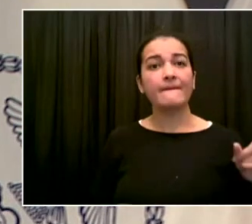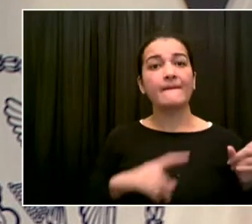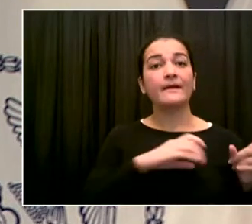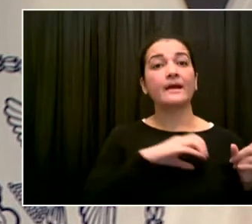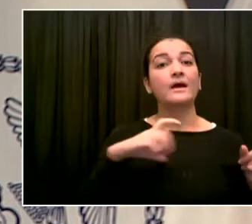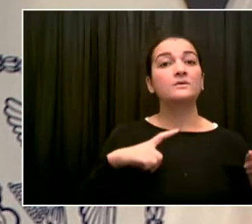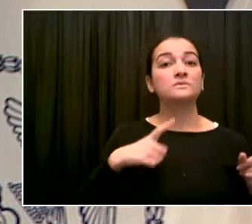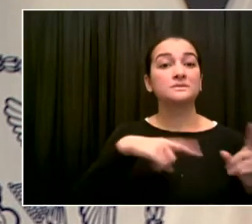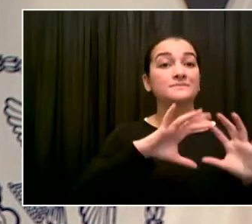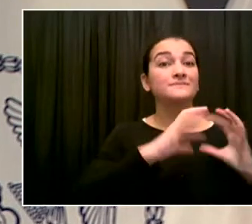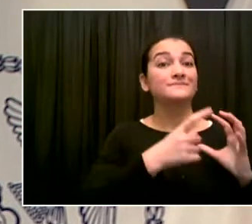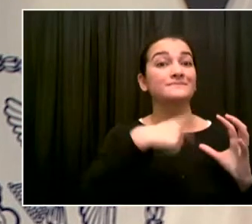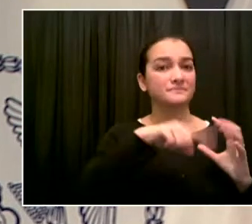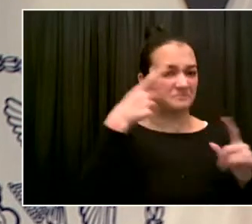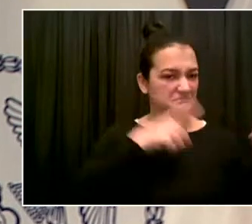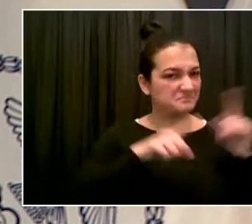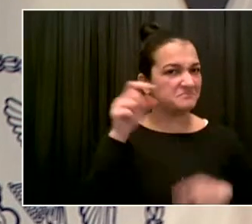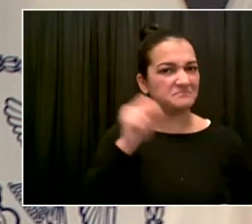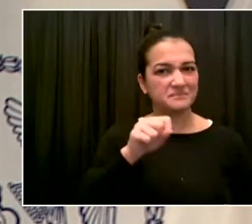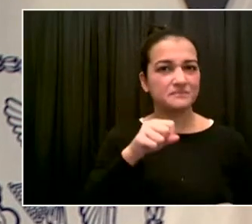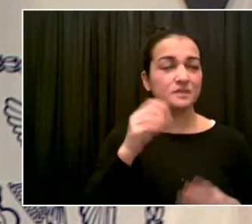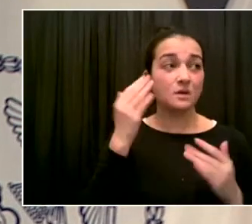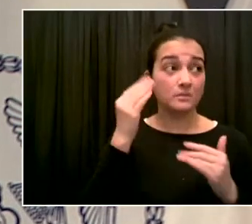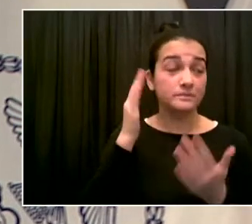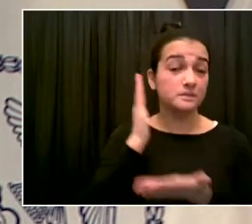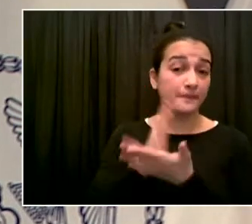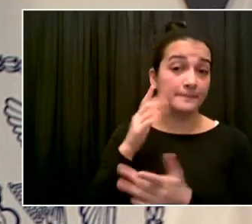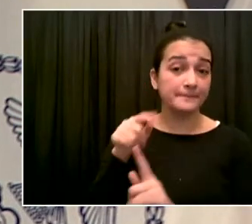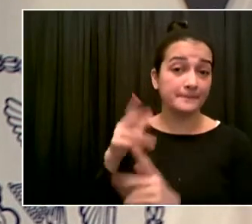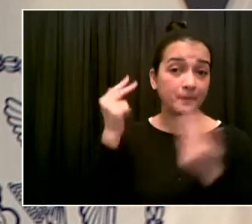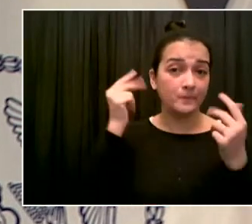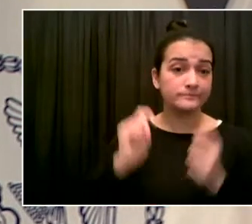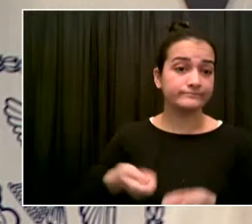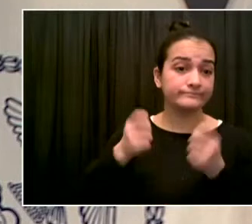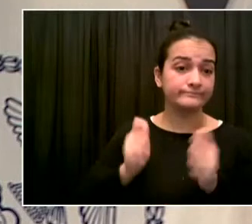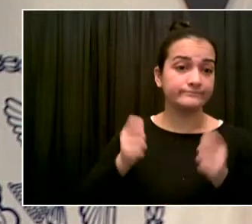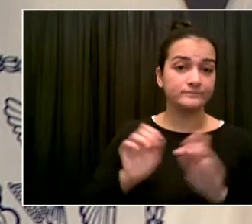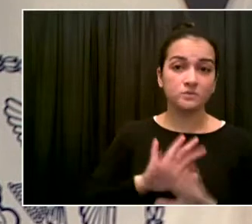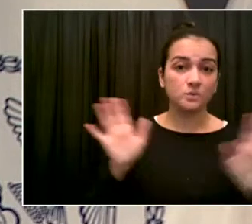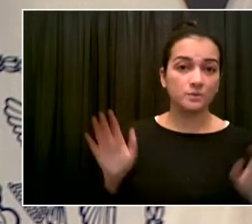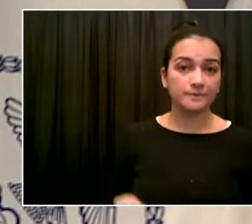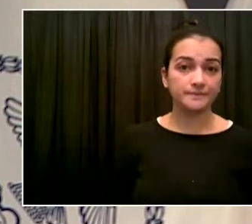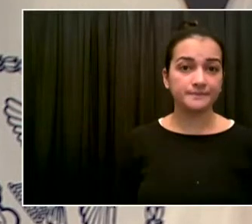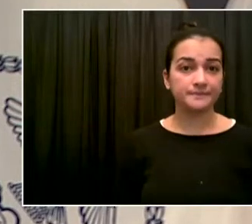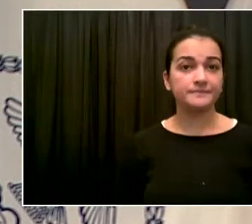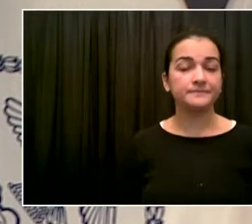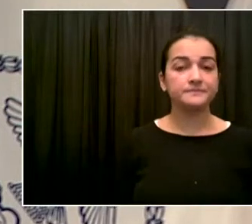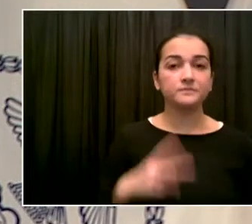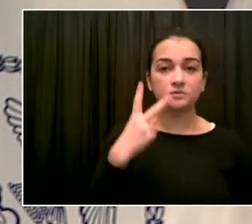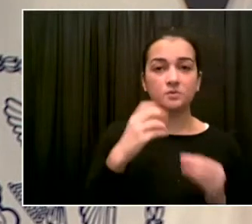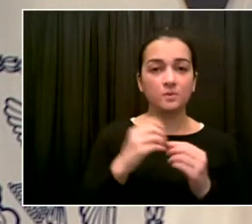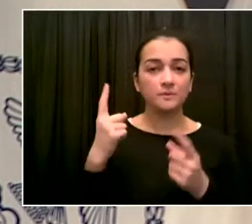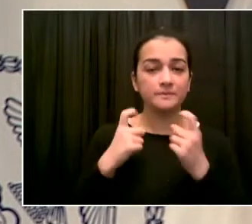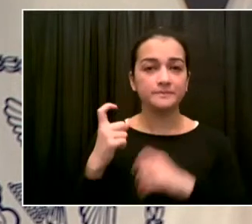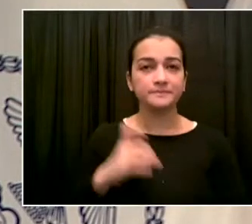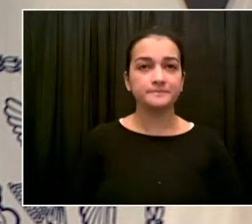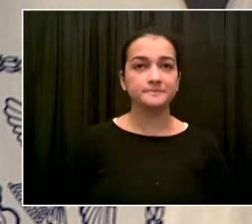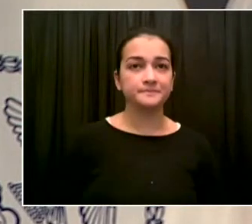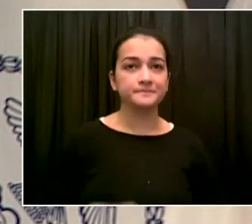IT IS SOMETHING THAT DOES NOT FIT IN OUR SOCIETY AND I THINK A LOT OF PPLEOE ON THE COUNCIL SHARE THE VIEW BUT IT IS CONEVRSATION WE WILL HAVE AND WE WILL SEE IF